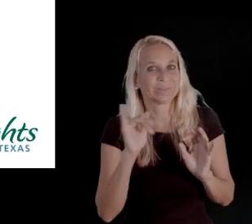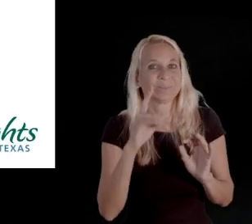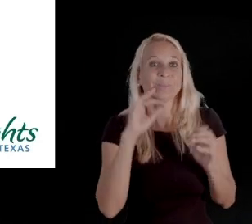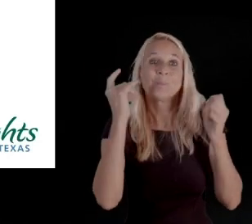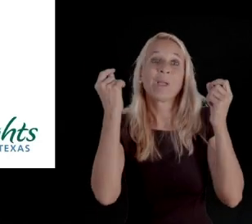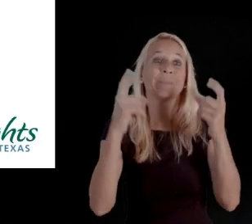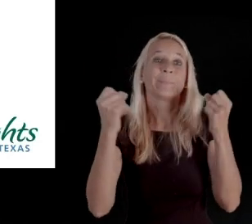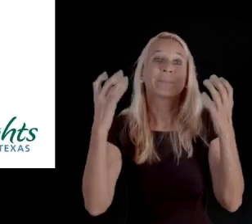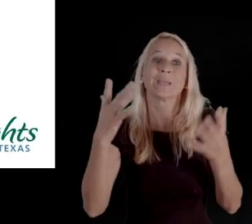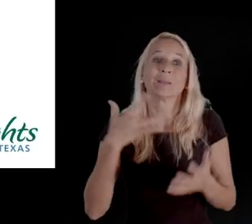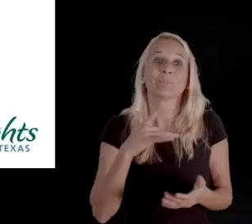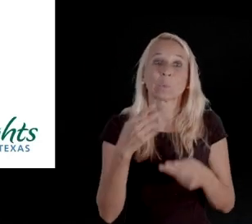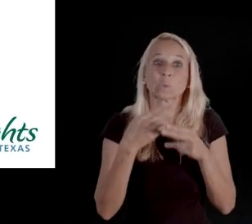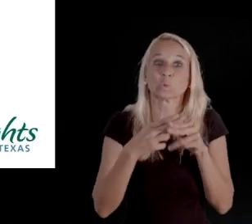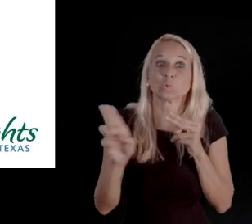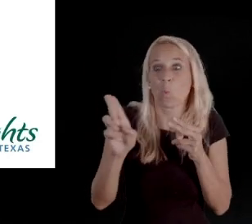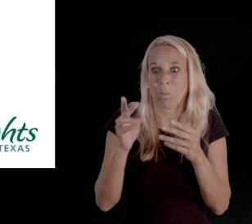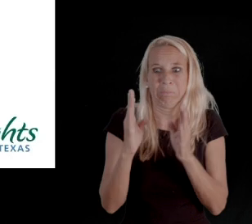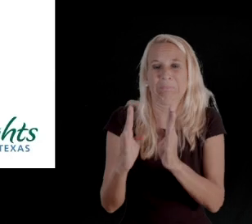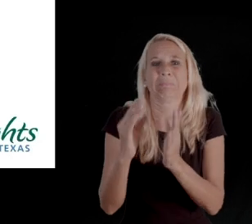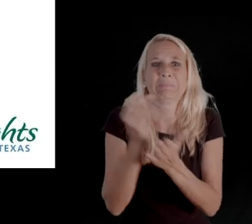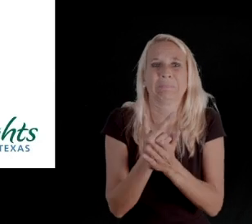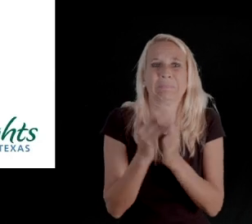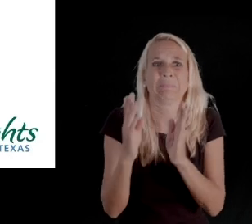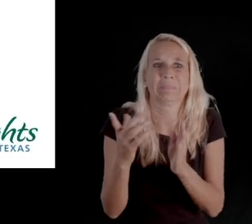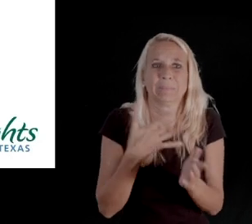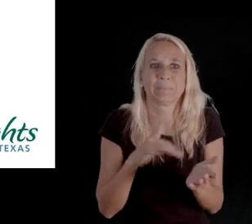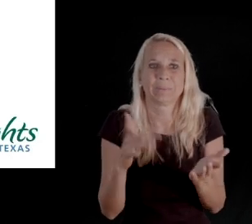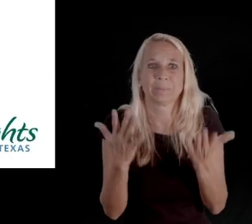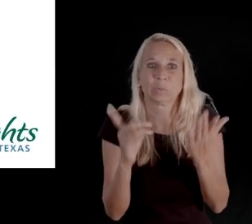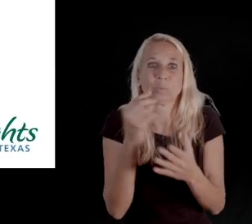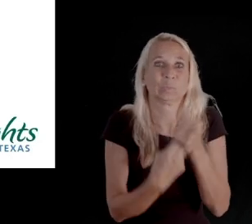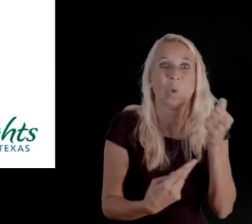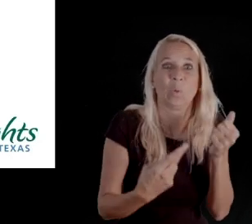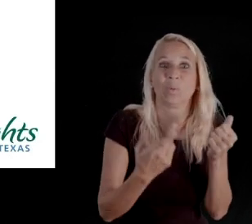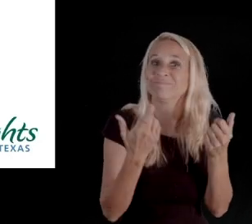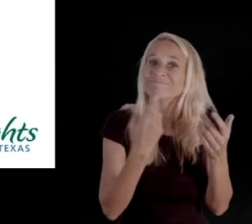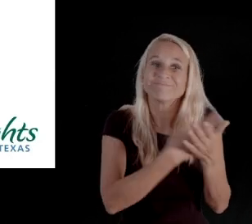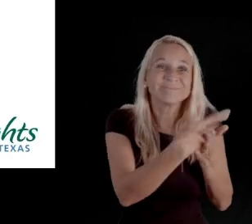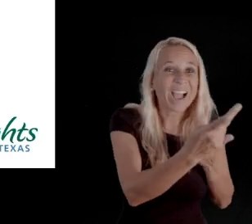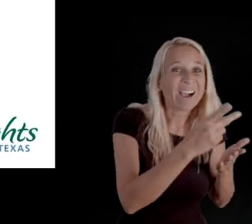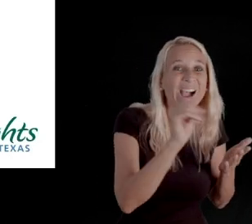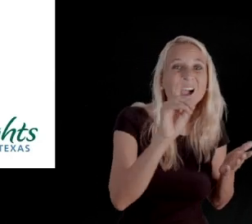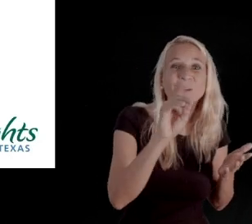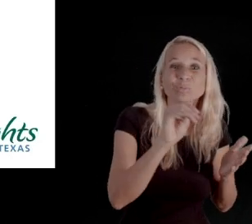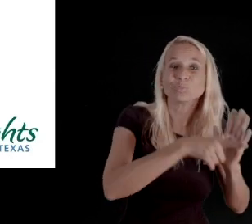have a short authorization cycle or period, they might do both, be unsuccessful administrative review or